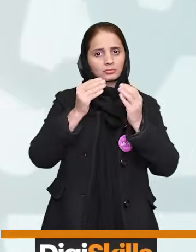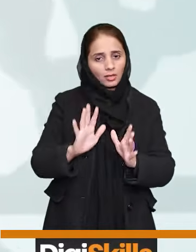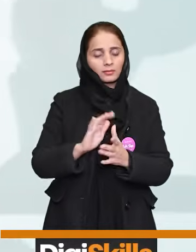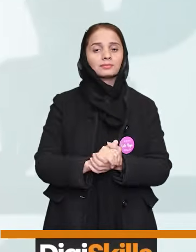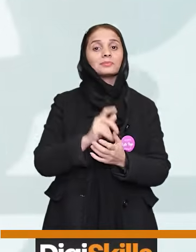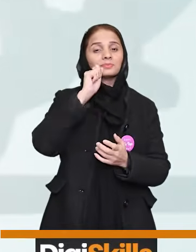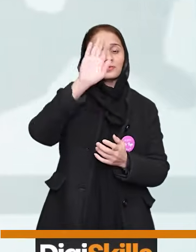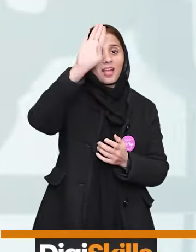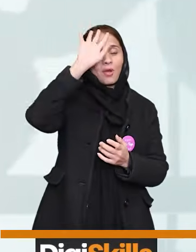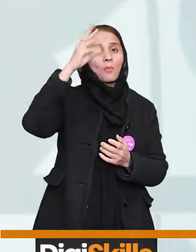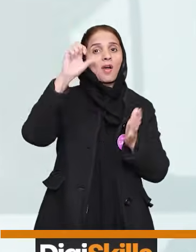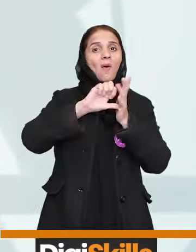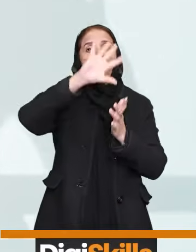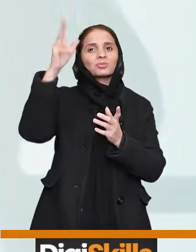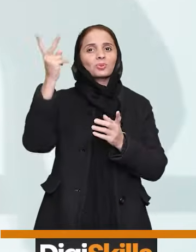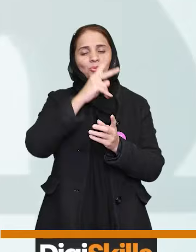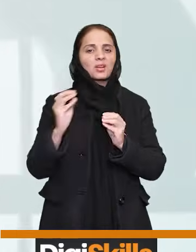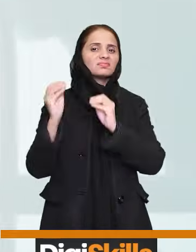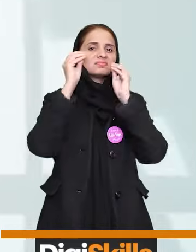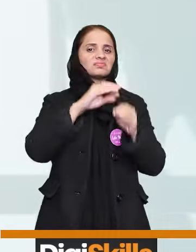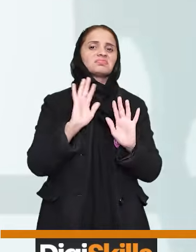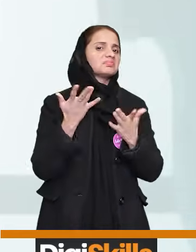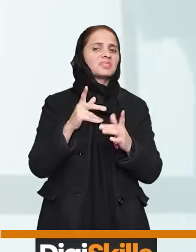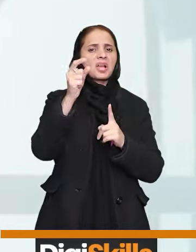But the employer will be so angry with the name of Pakistan